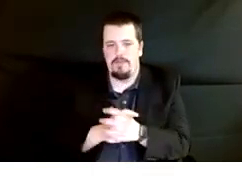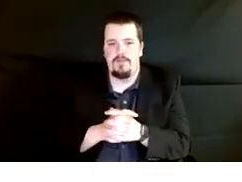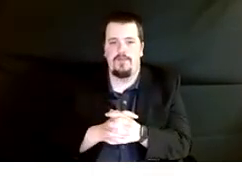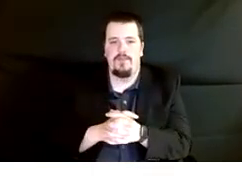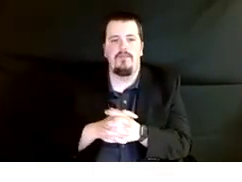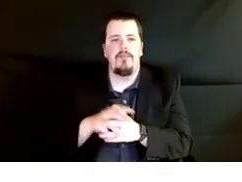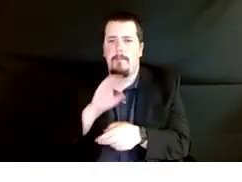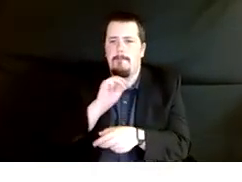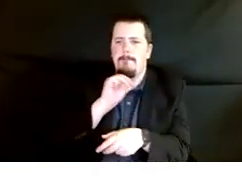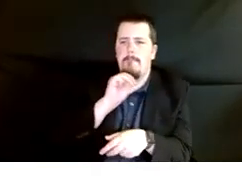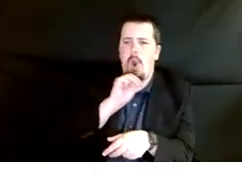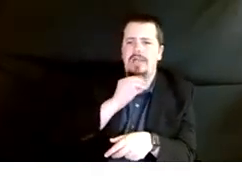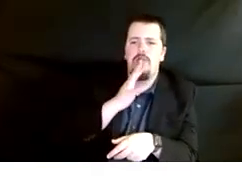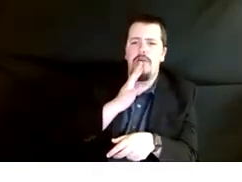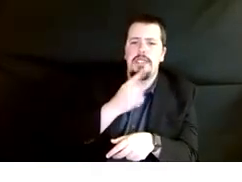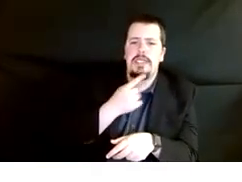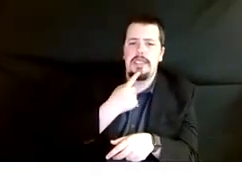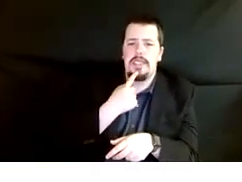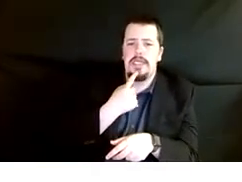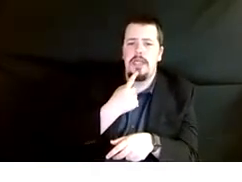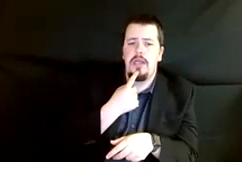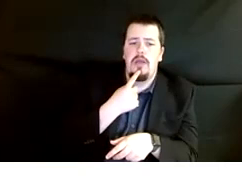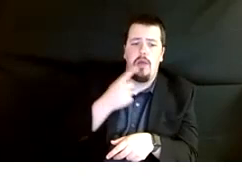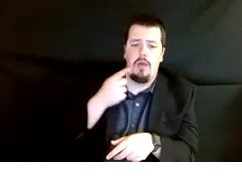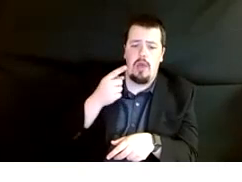and this is Martie, Civil Rights Education Enforcement Center does not help with employment